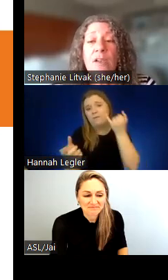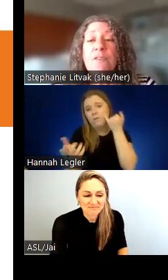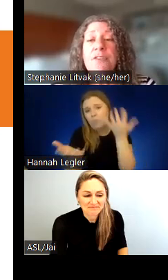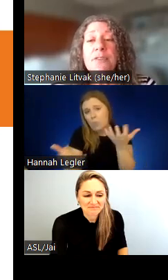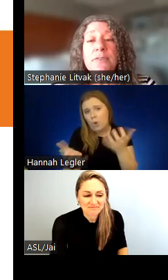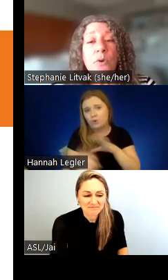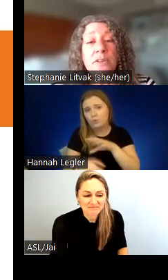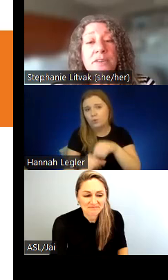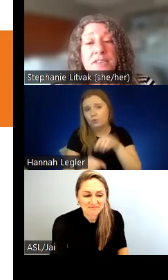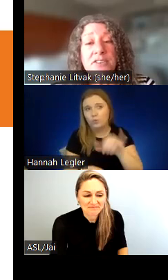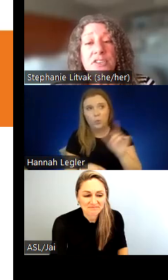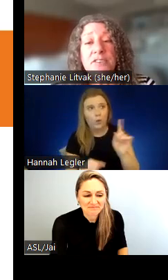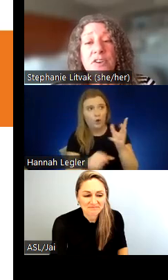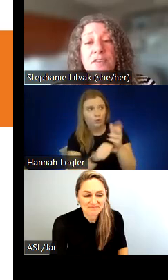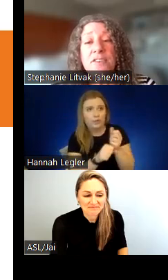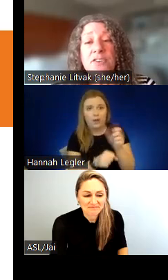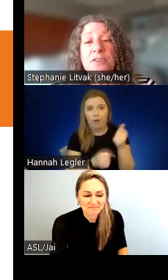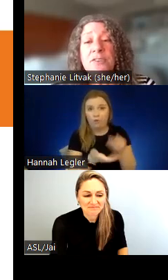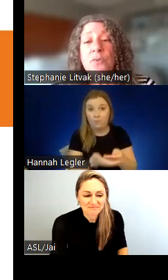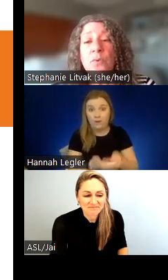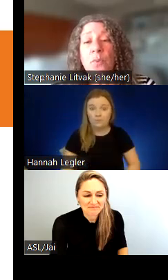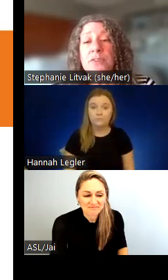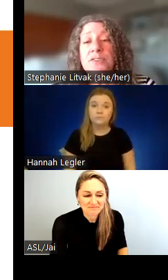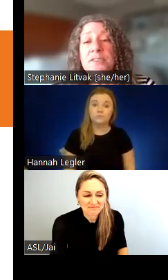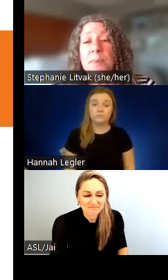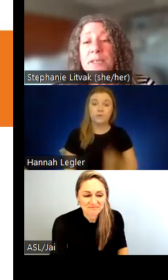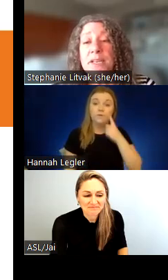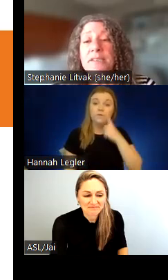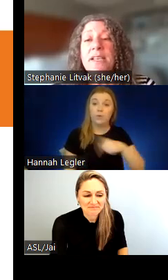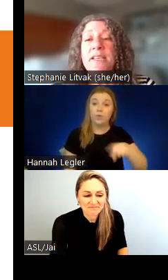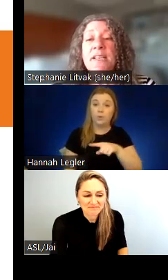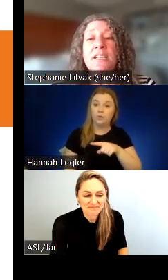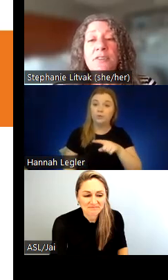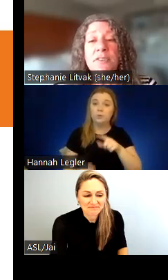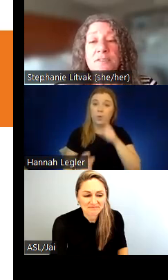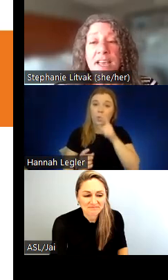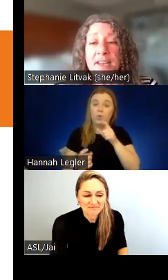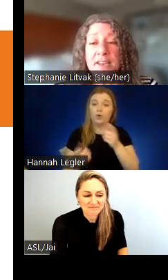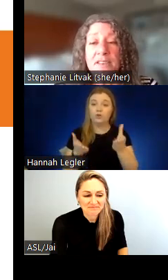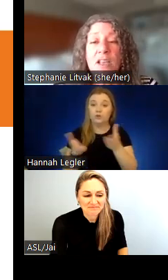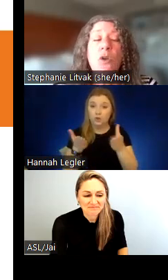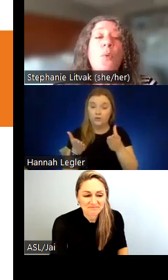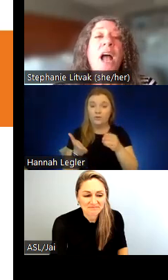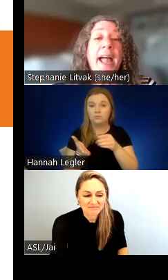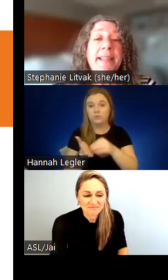For those organizations serving students with disabilities in inclusive settings, we highly